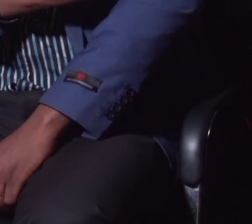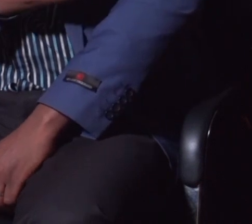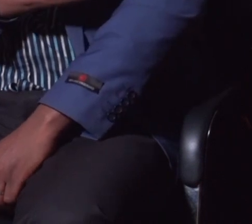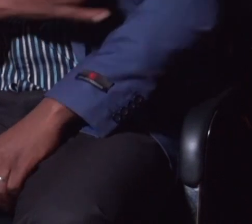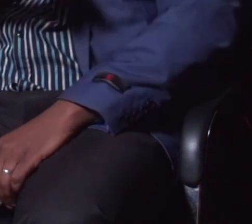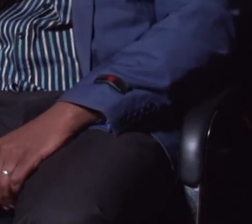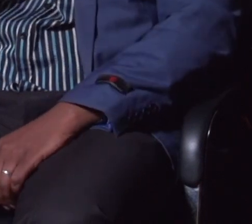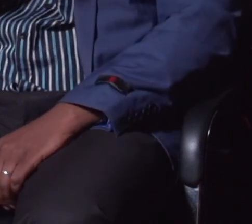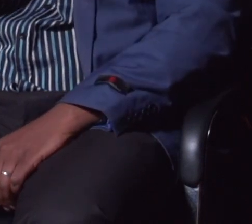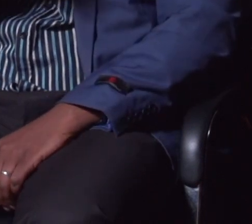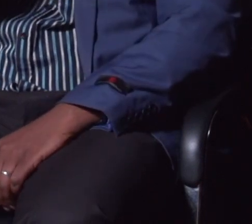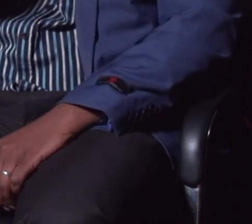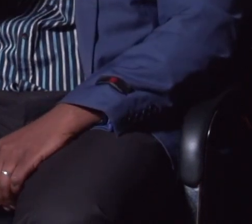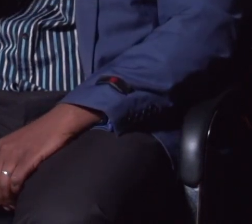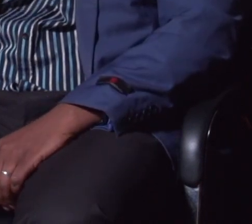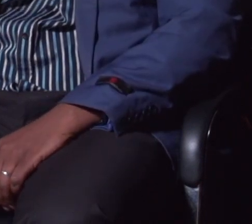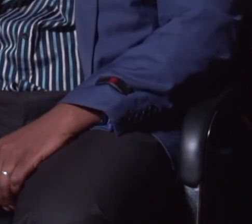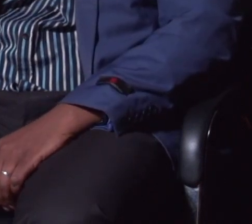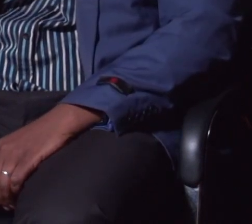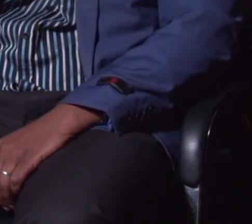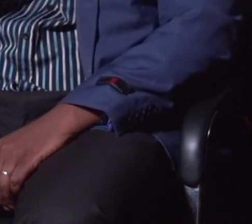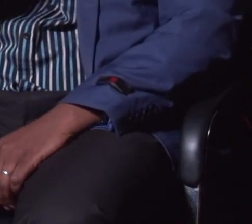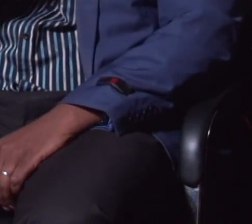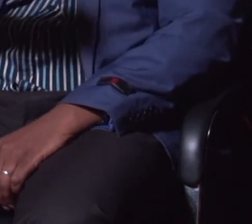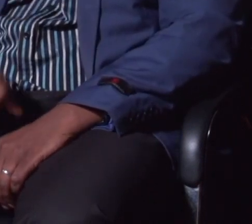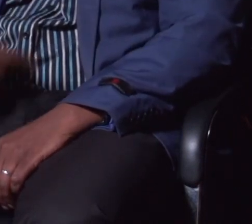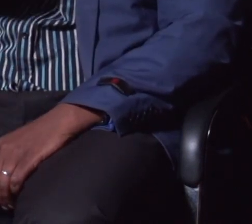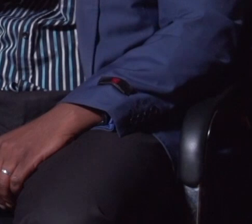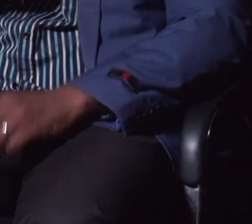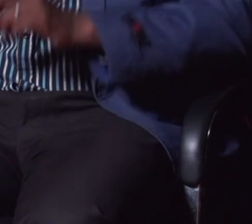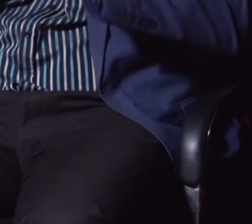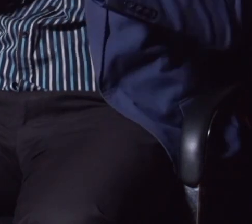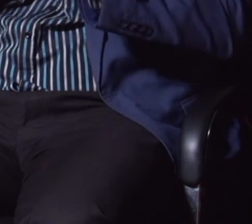James Kapembwa.